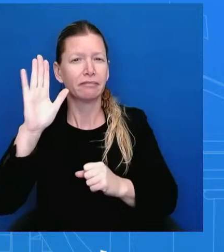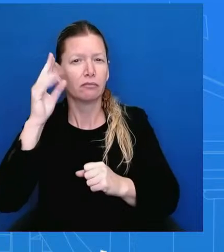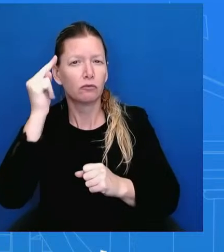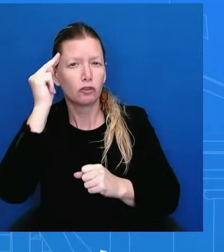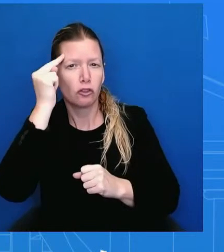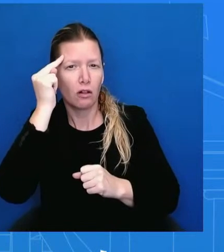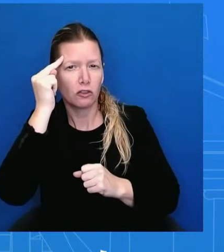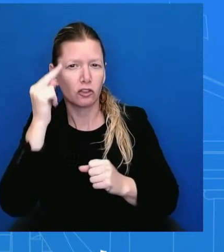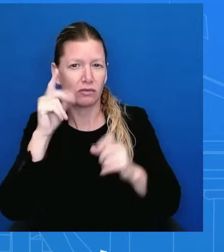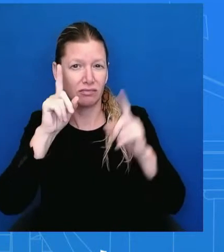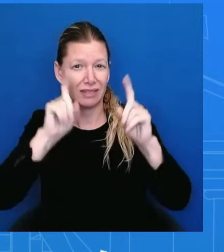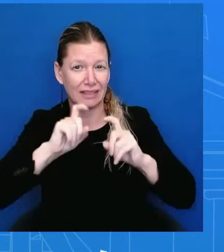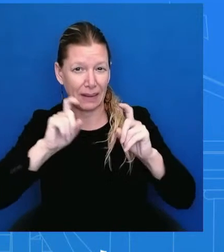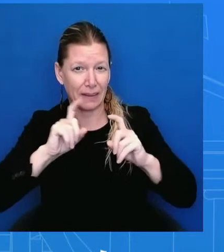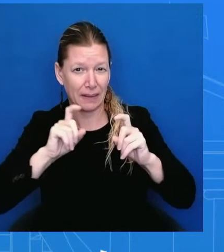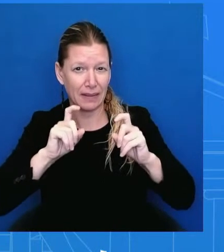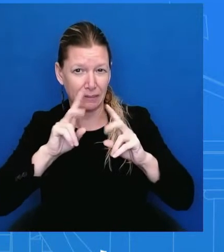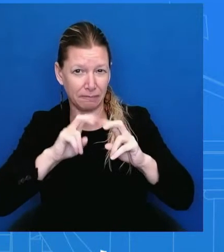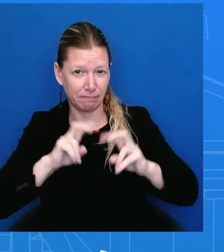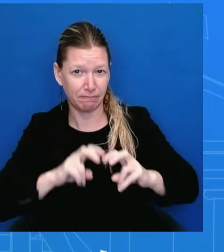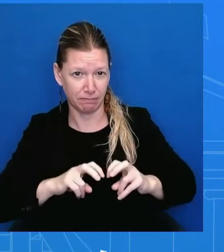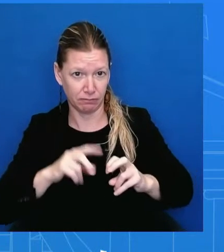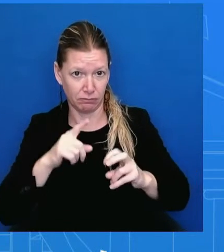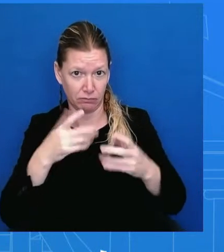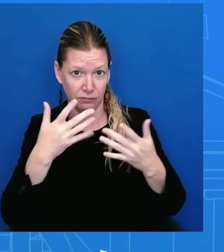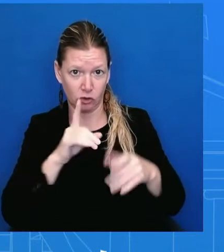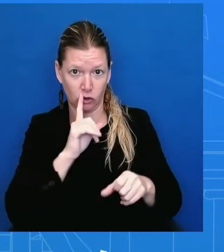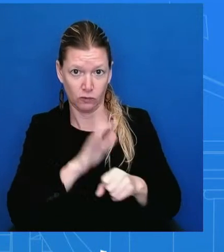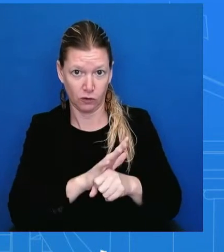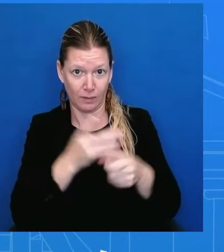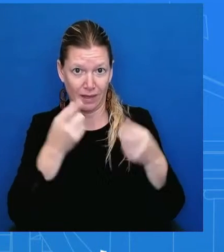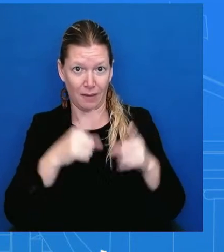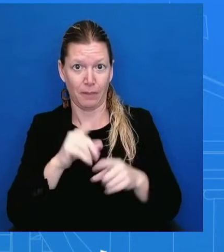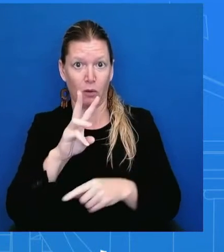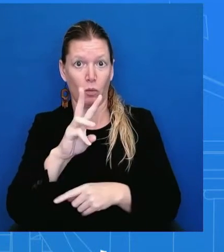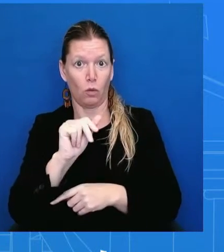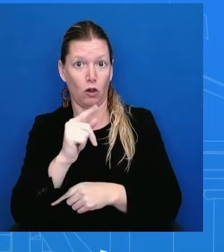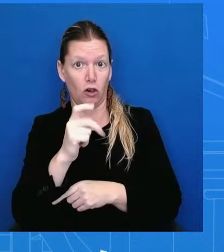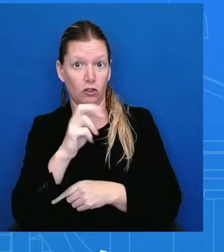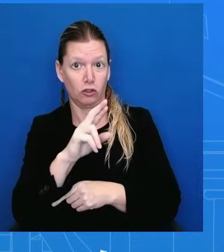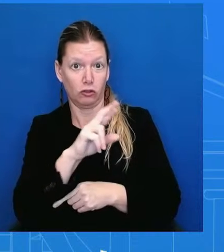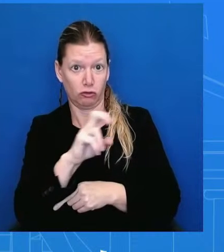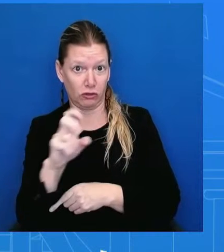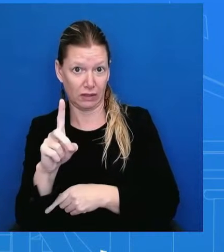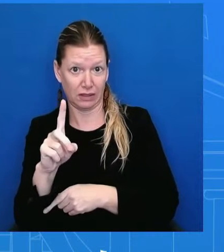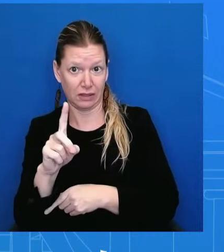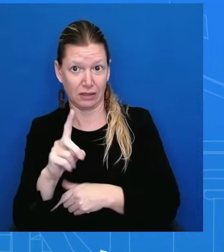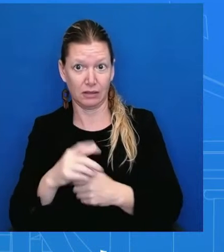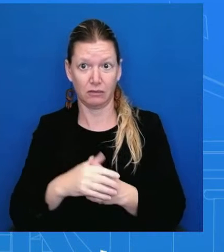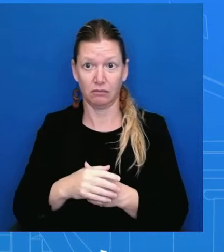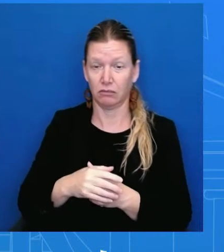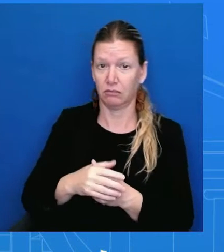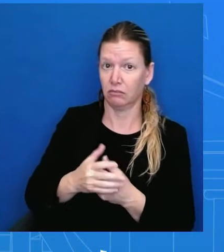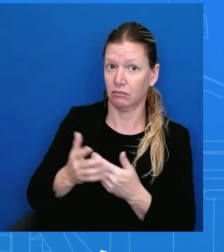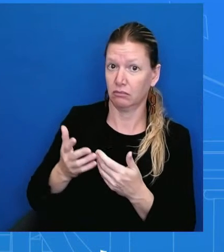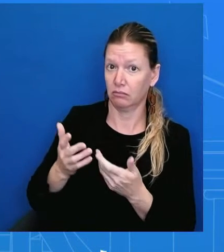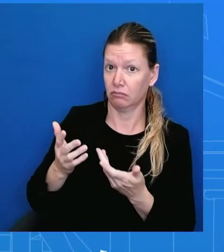Ms. Jean-Pierre: Look, I don't have a -- I don't have anything to -- to state as to location. What I can say for sure: that he has seen a neurologist